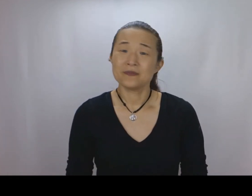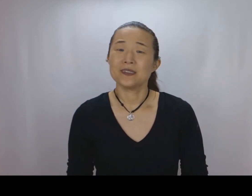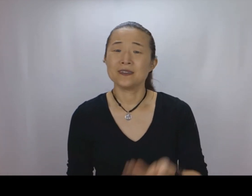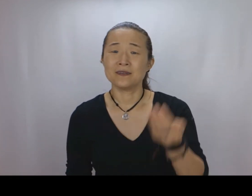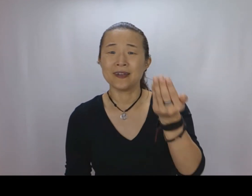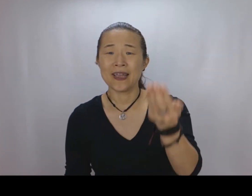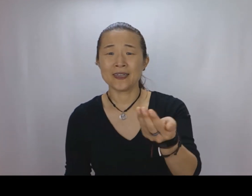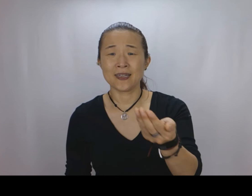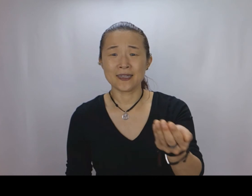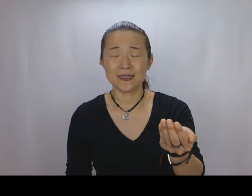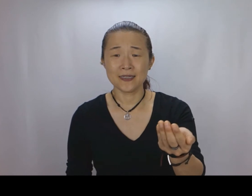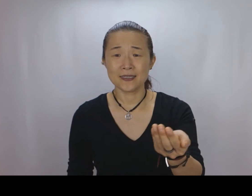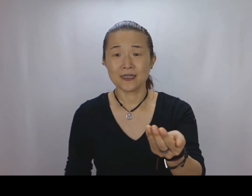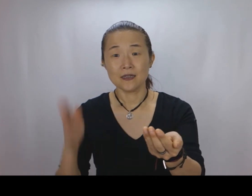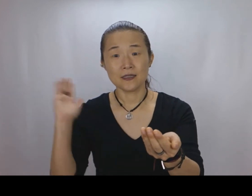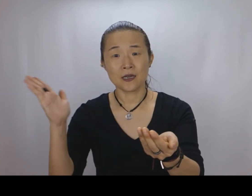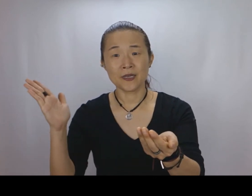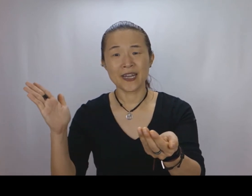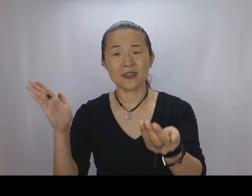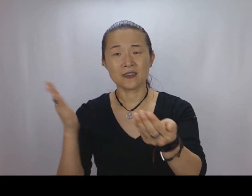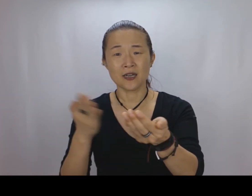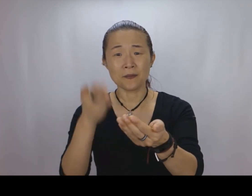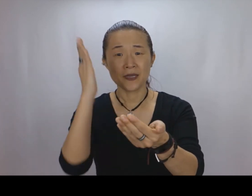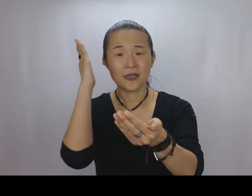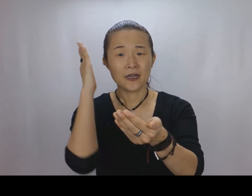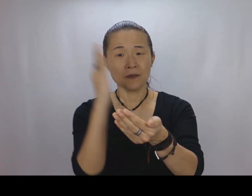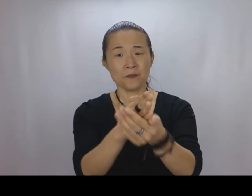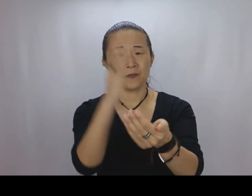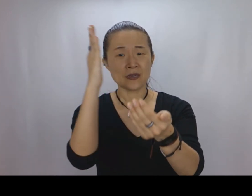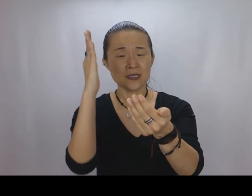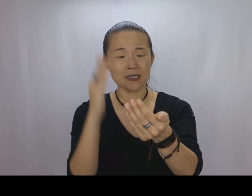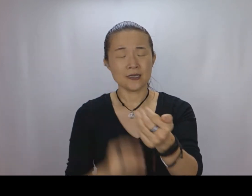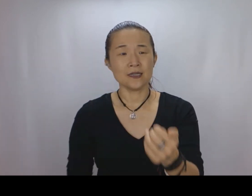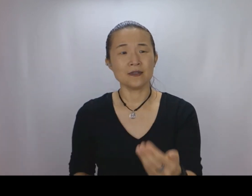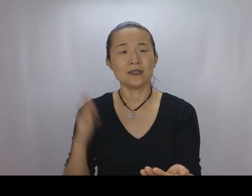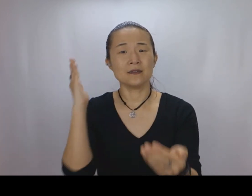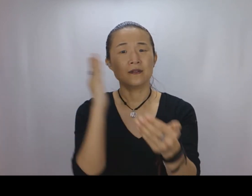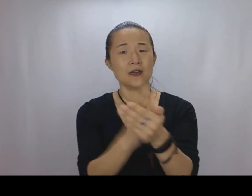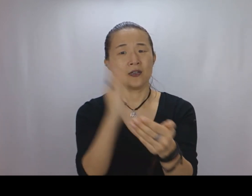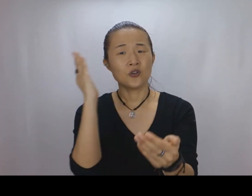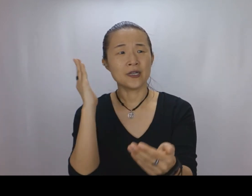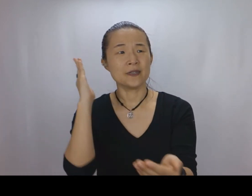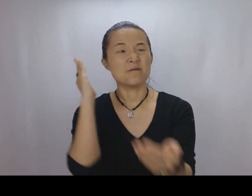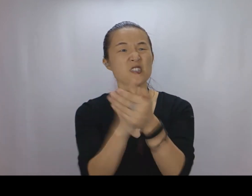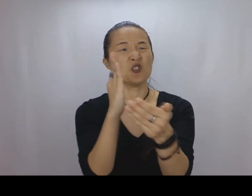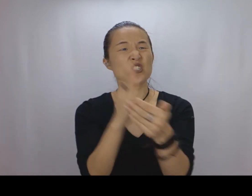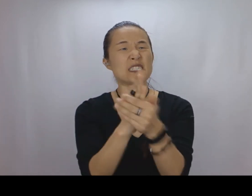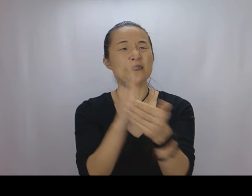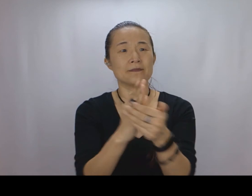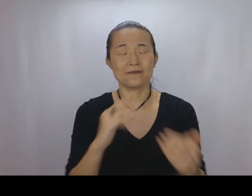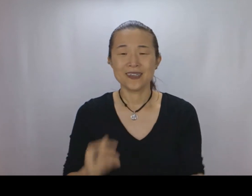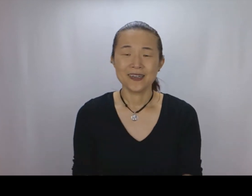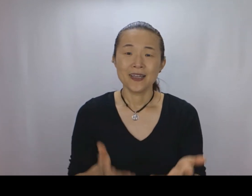So, hand like this dominant hand on top. Bounce it in there so annoyed. ANNOYED!